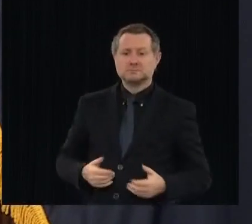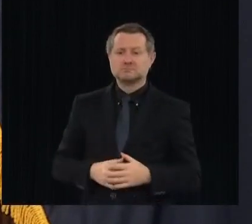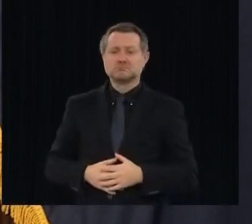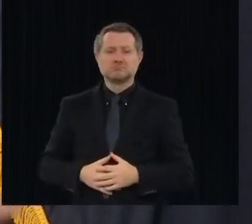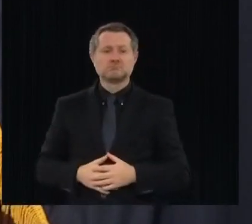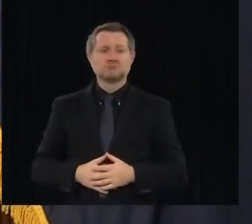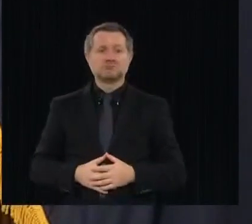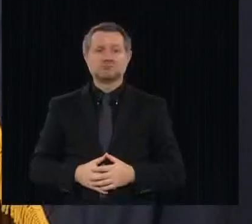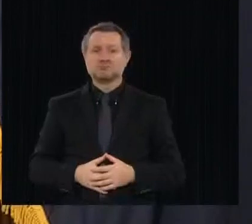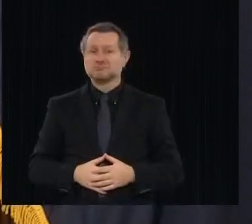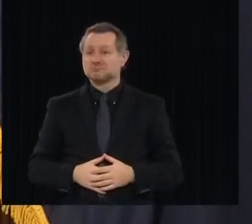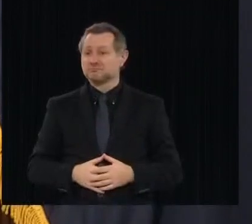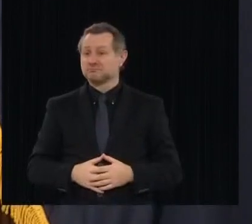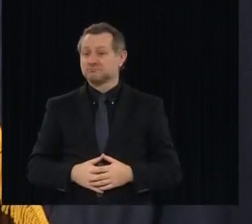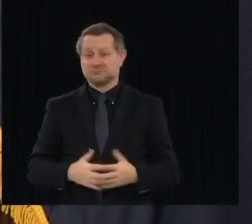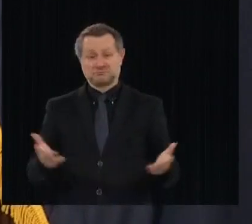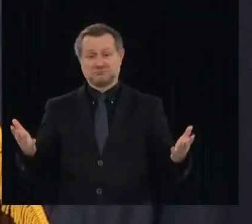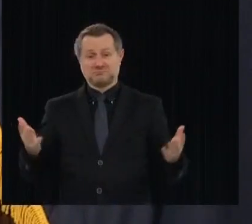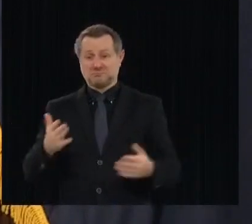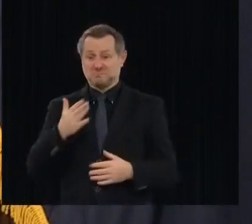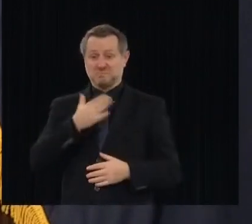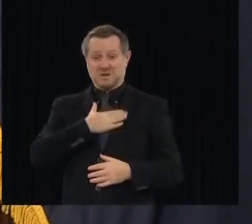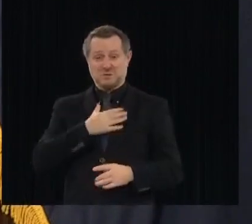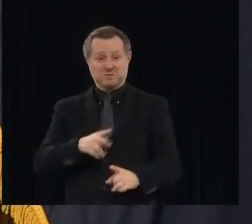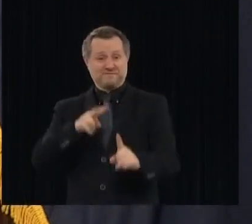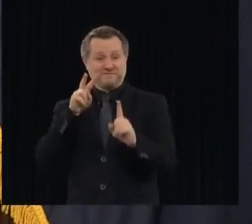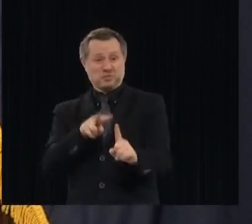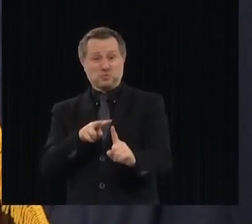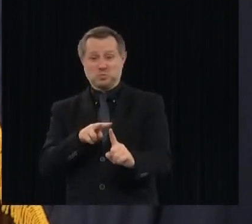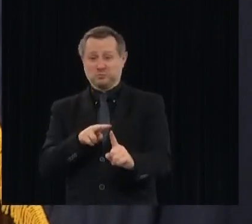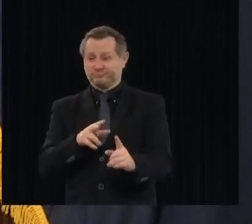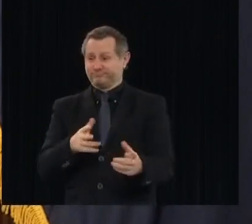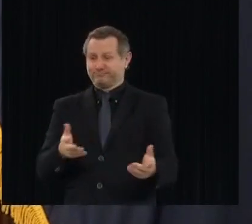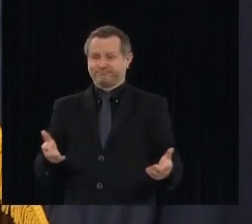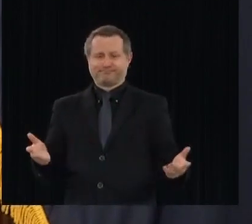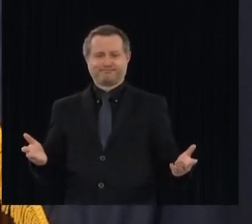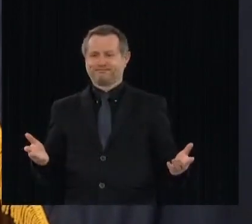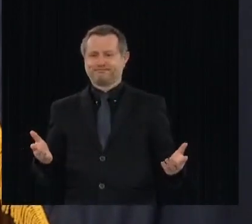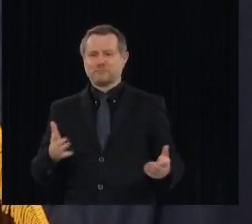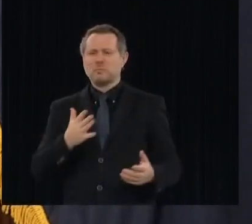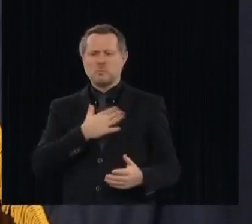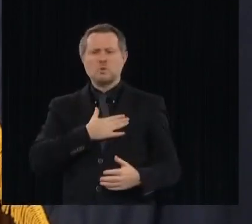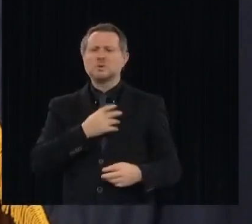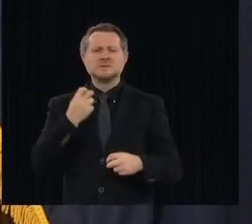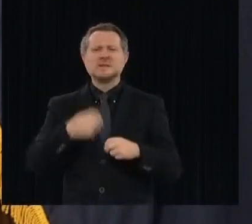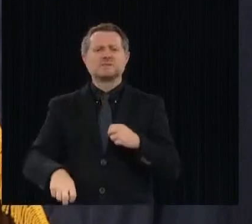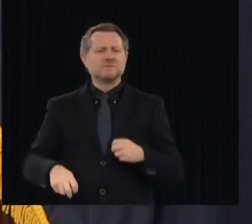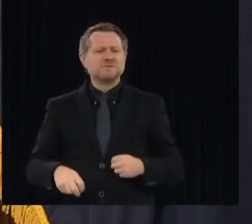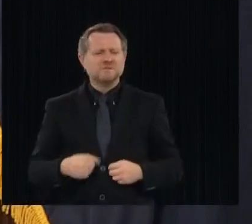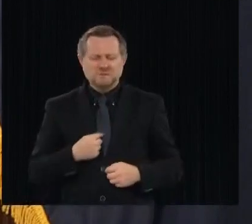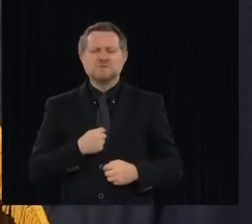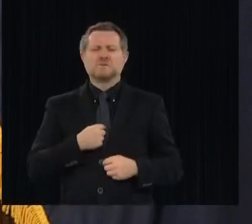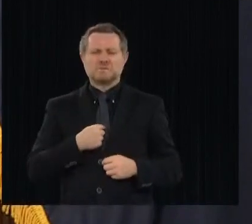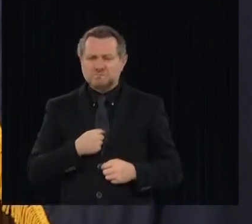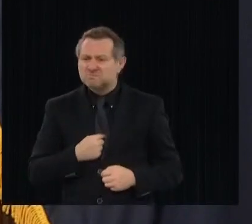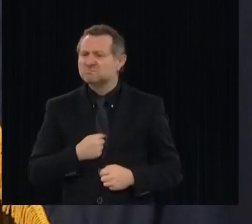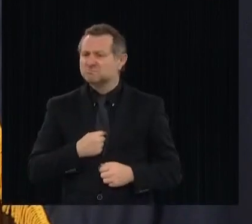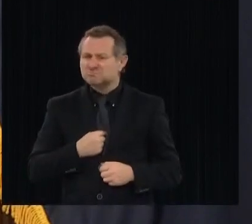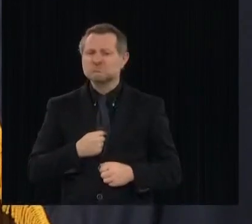AND THAT IS NOT GOING TO CHANGE